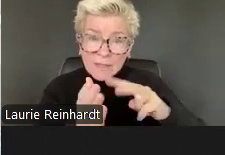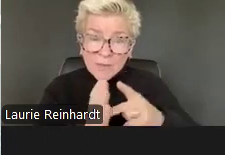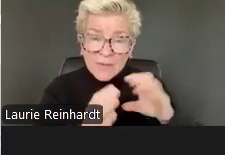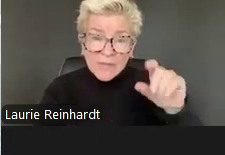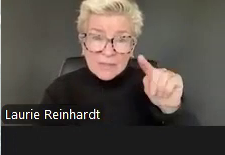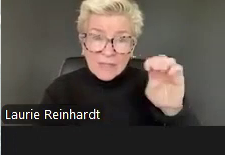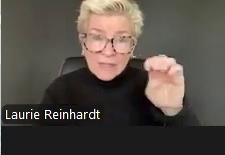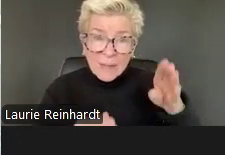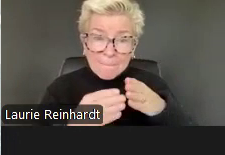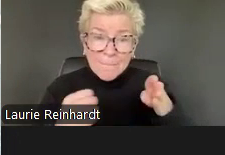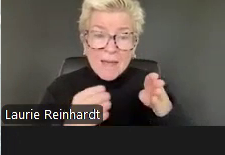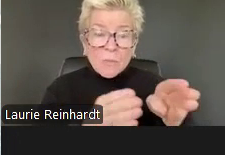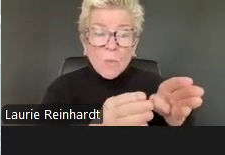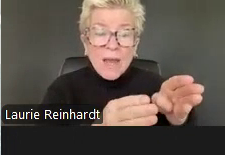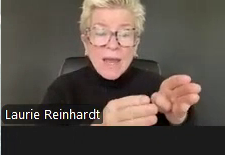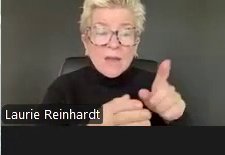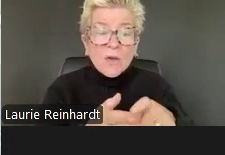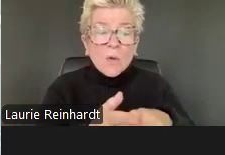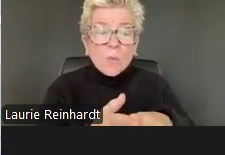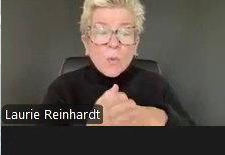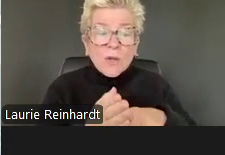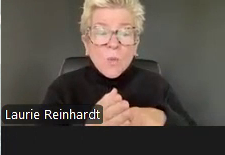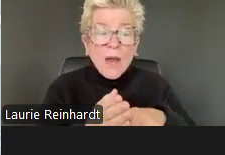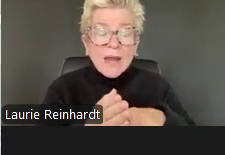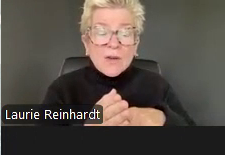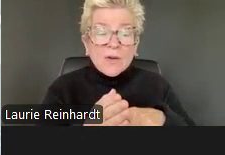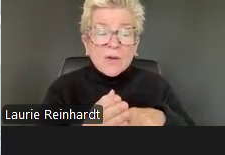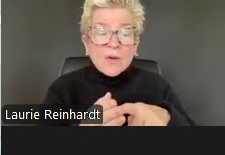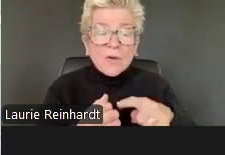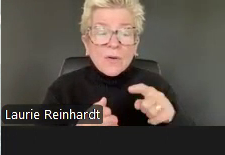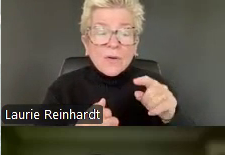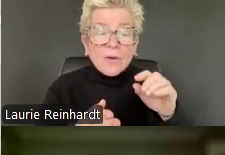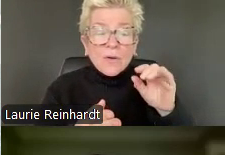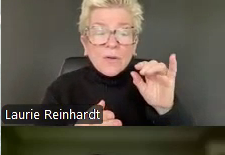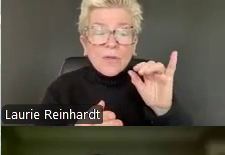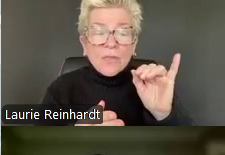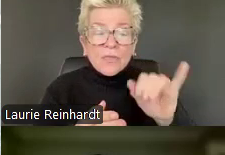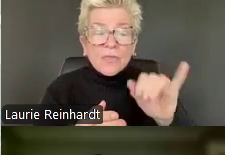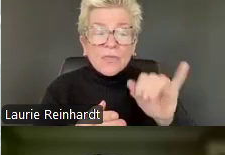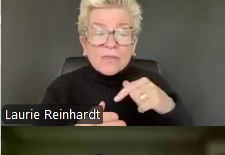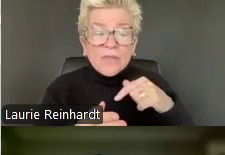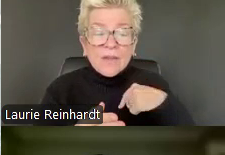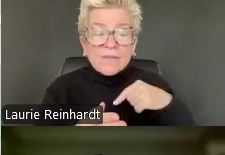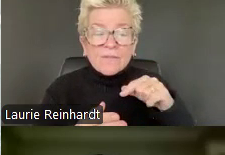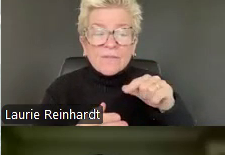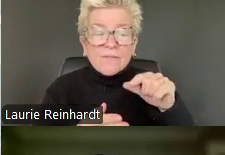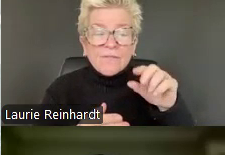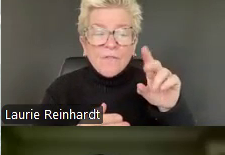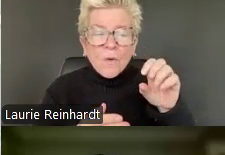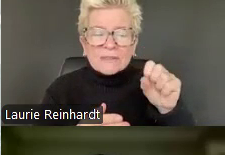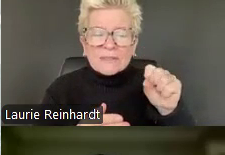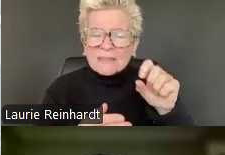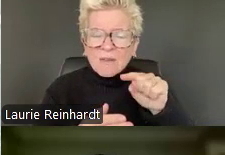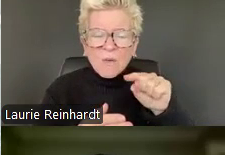that courses be taught or have a CTE certificated staff member or can those be career aligned or